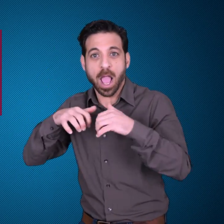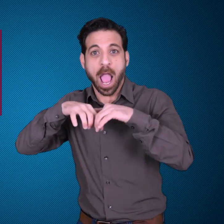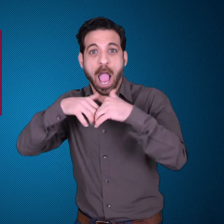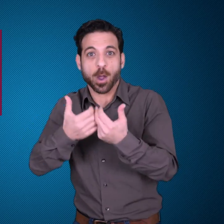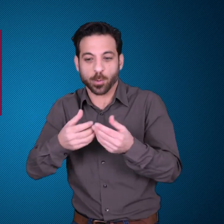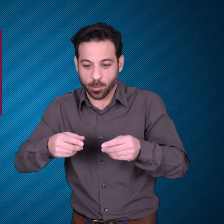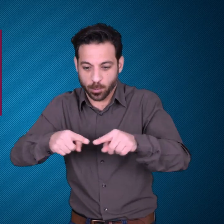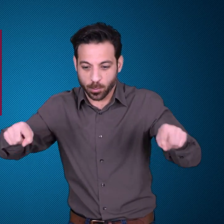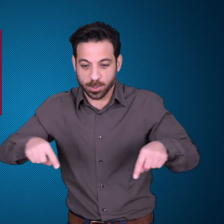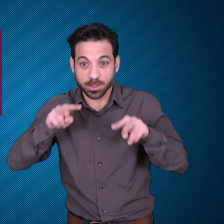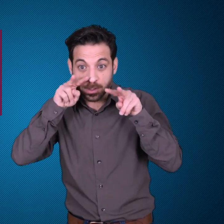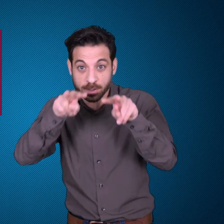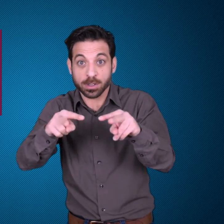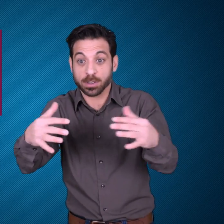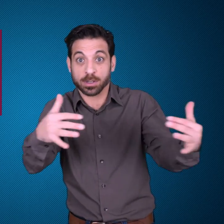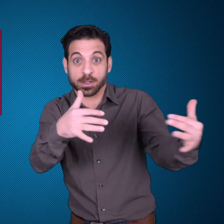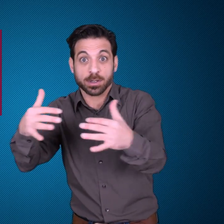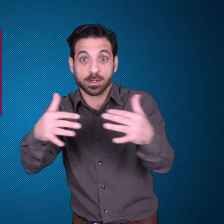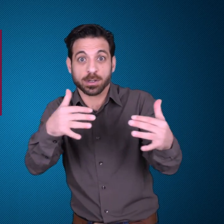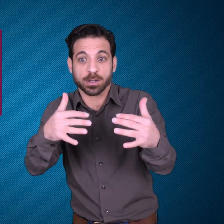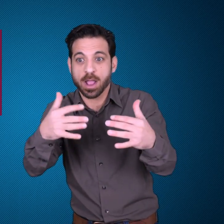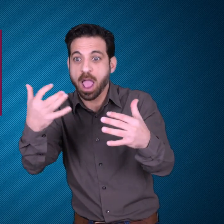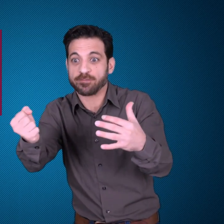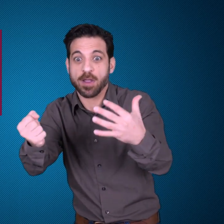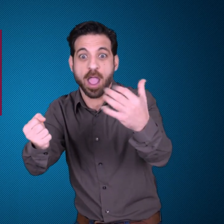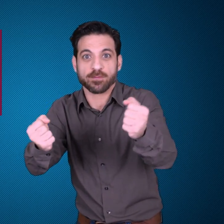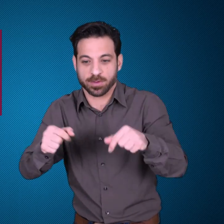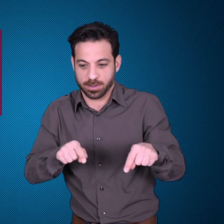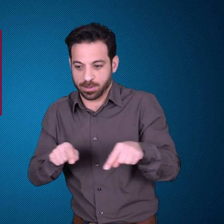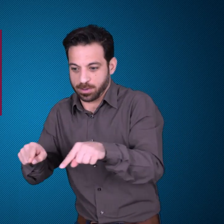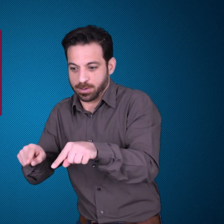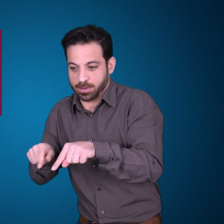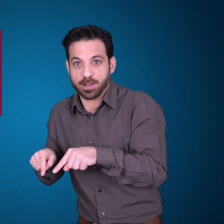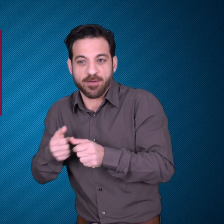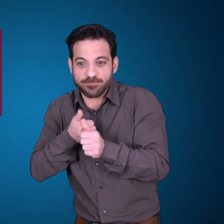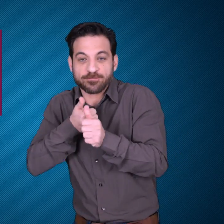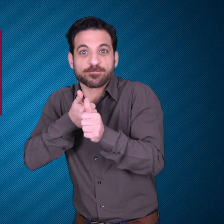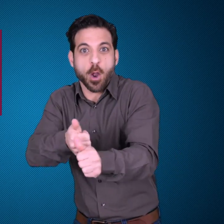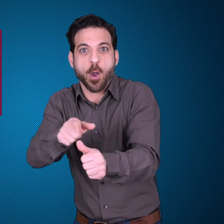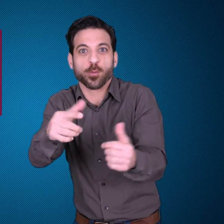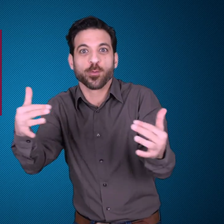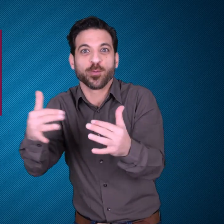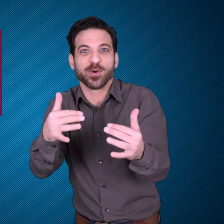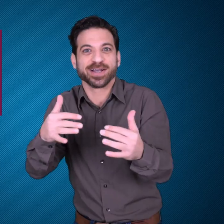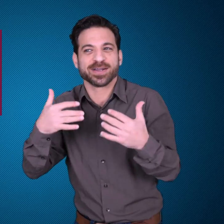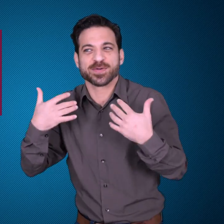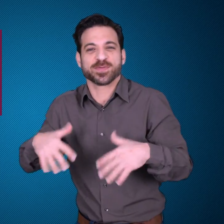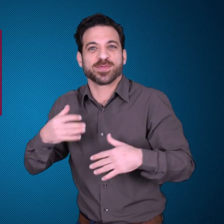aware of what's happening by means of